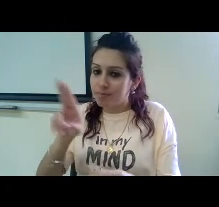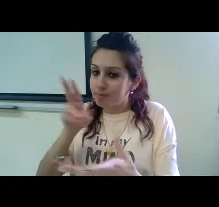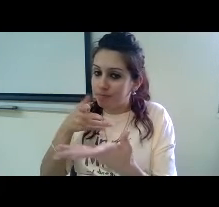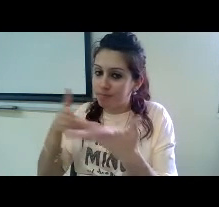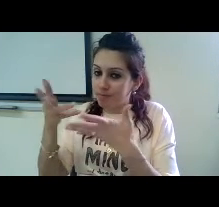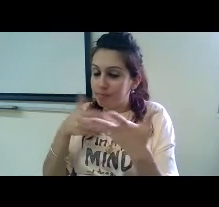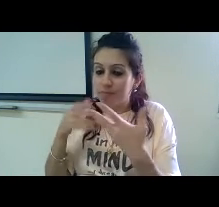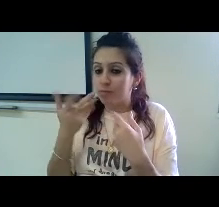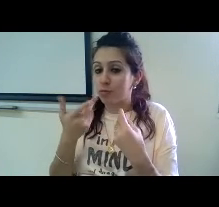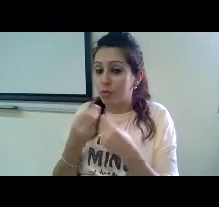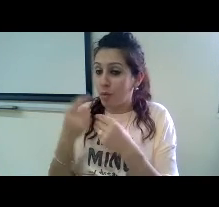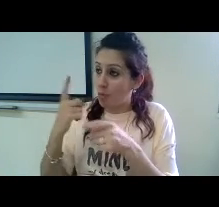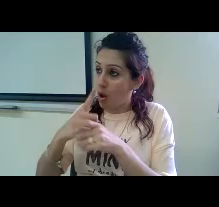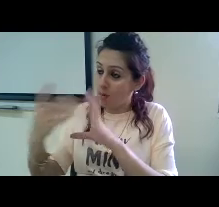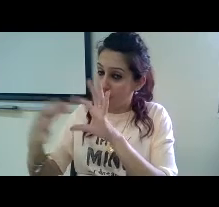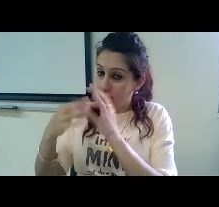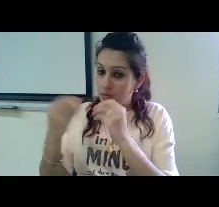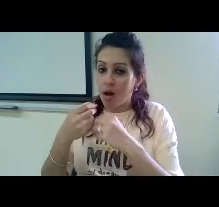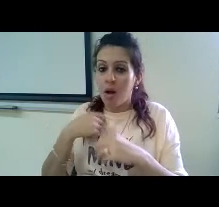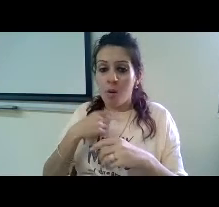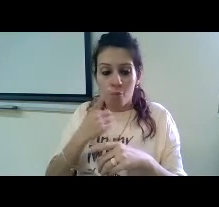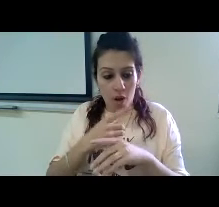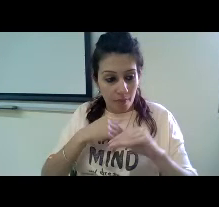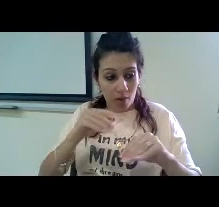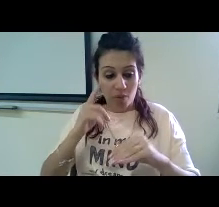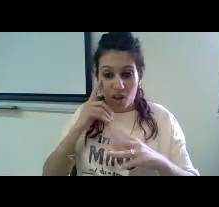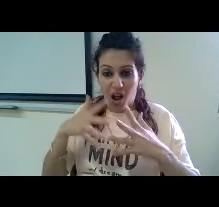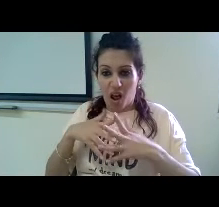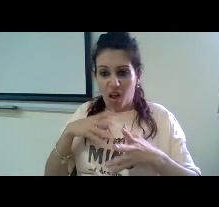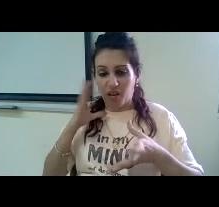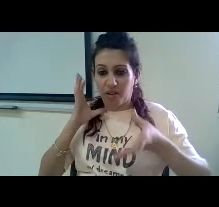Because we need to build a positive family school relationship